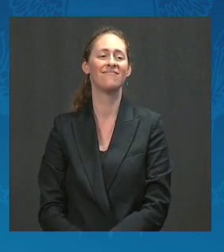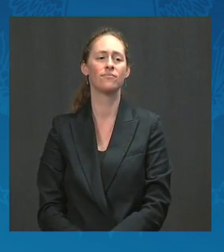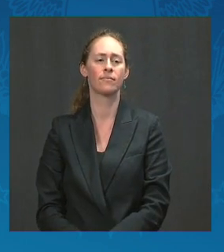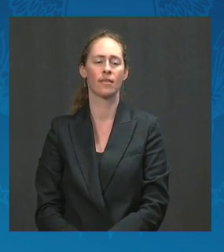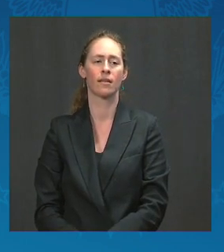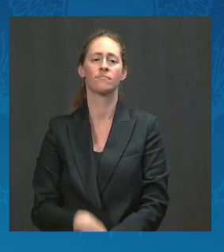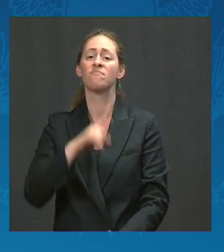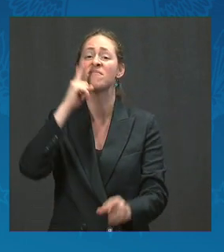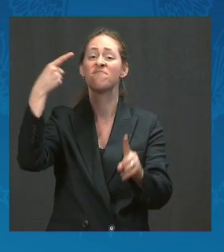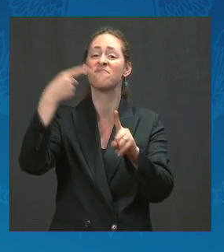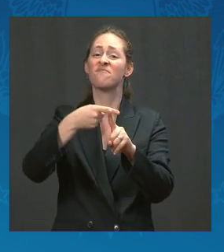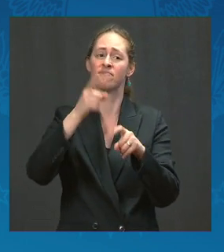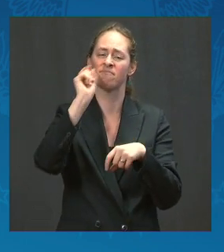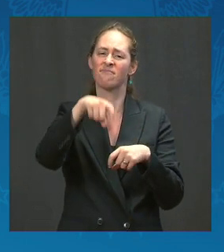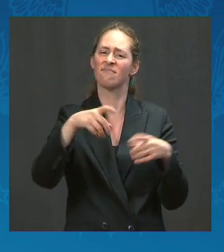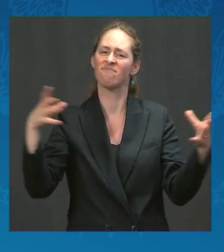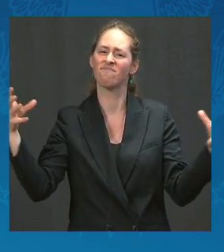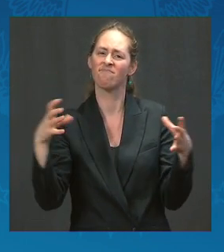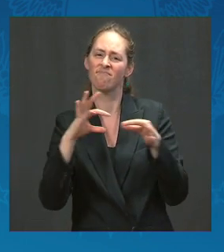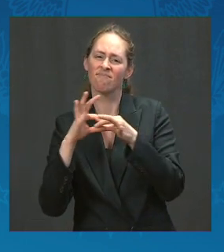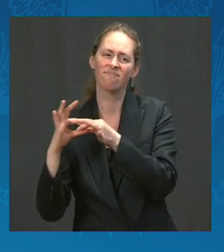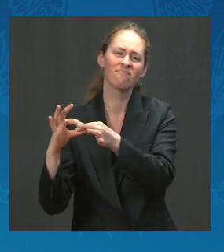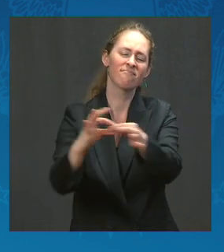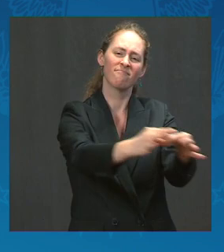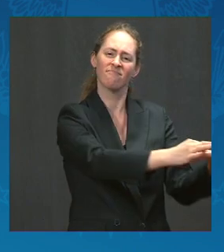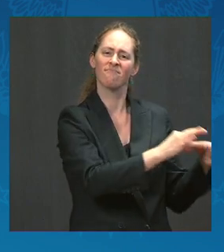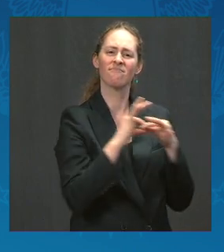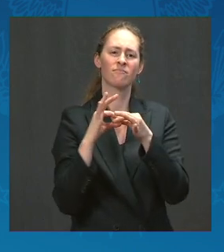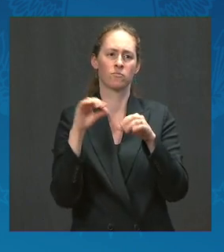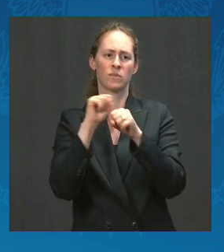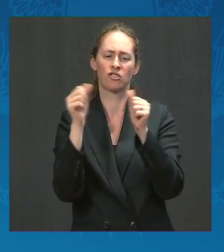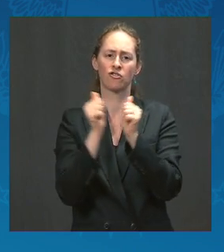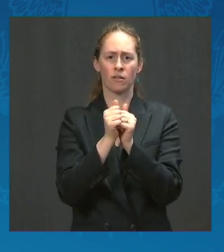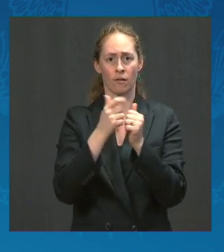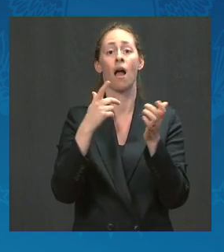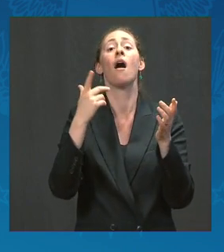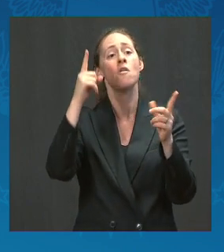to ensure that all Americans can vote